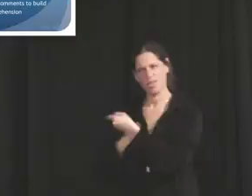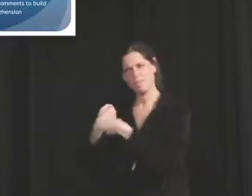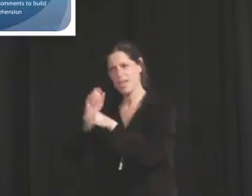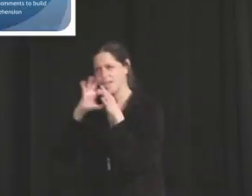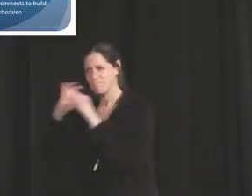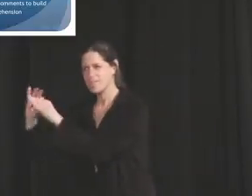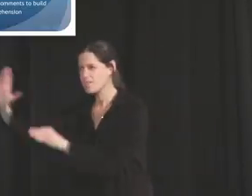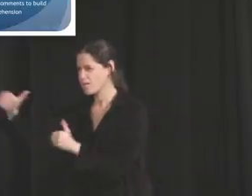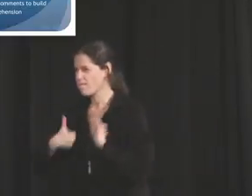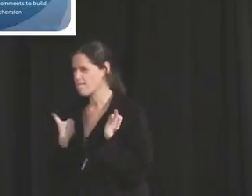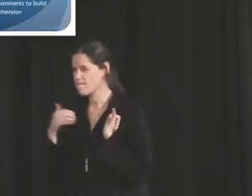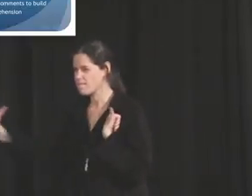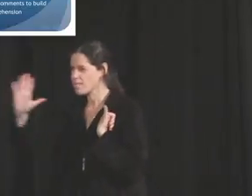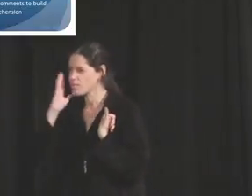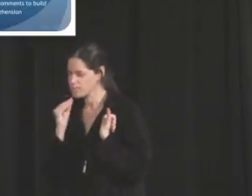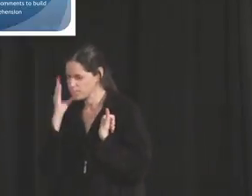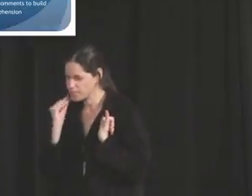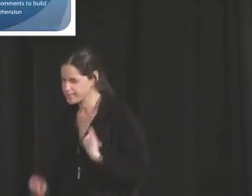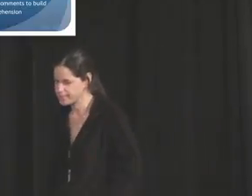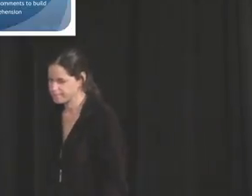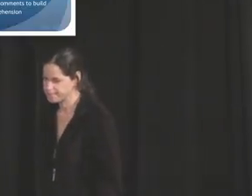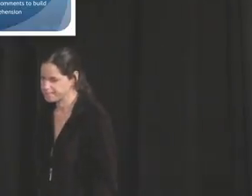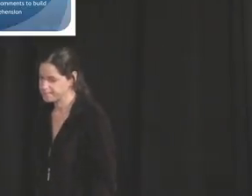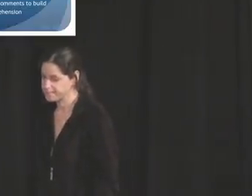If you're doing storytelling, making sure that it has some connection